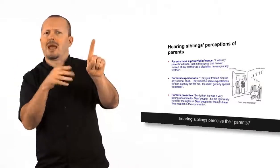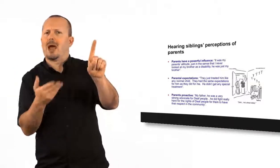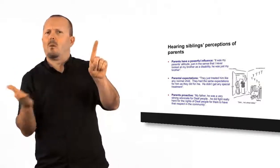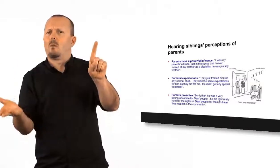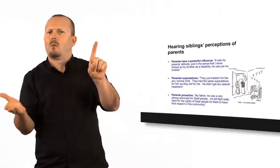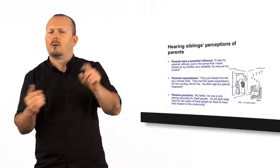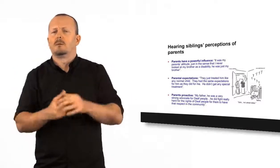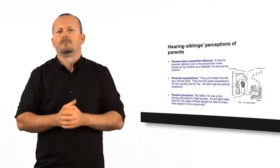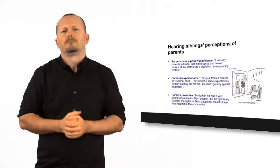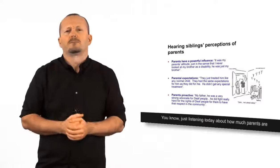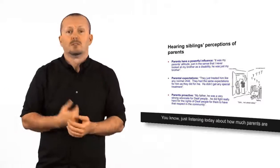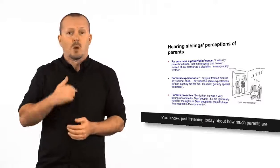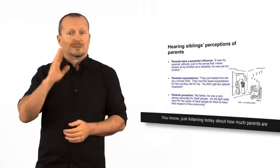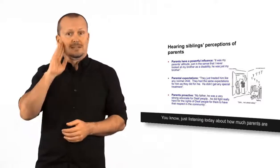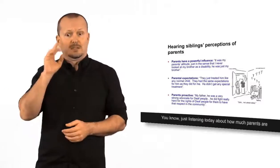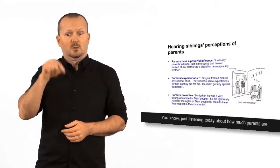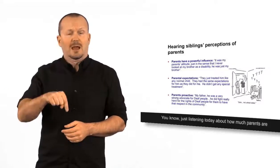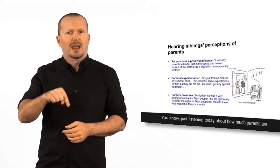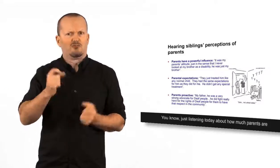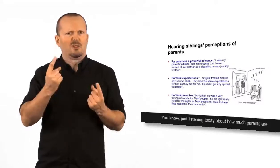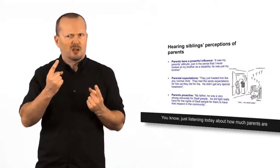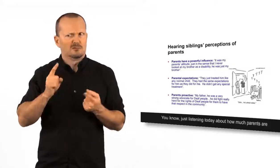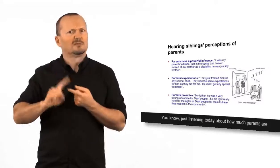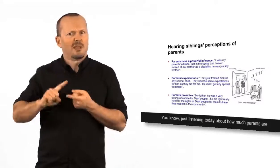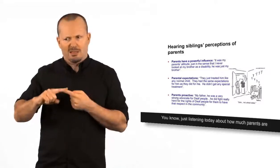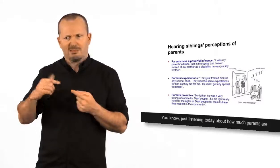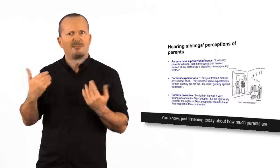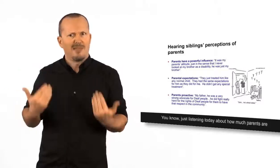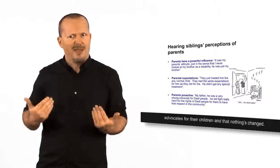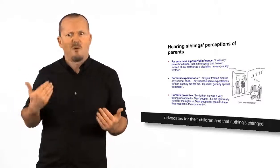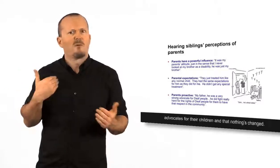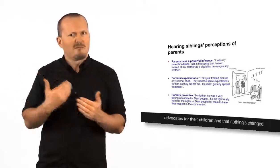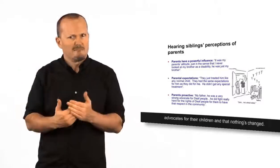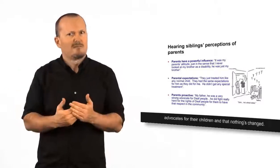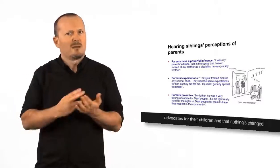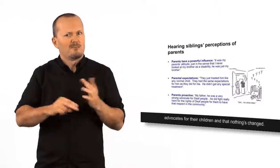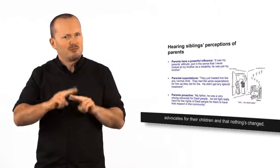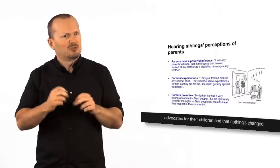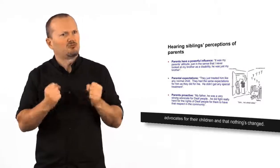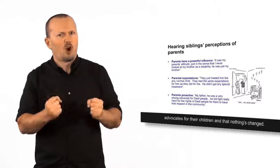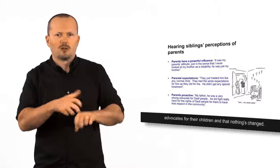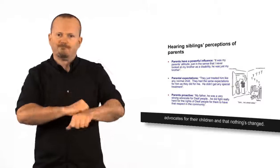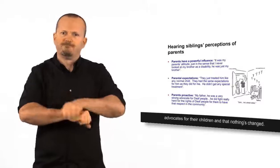You know, just listening today about how much parents are advocates for their children and